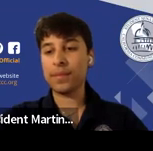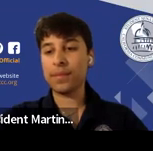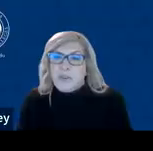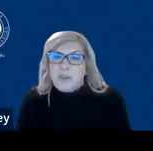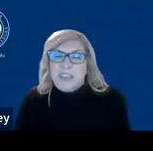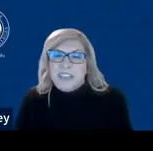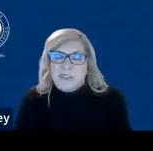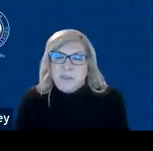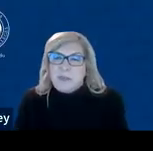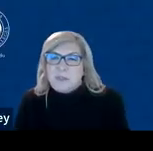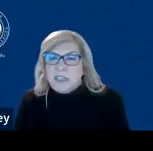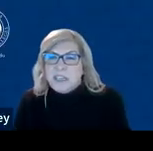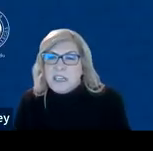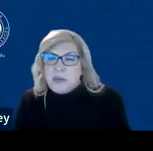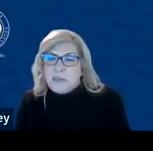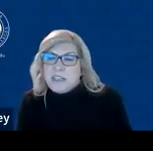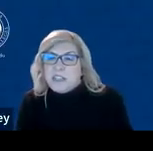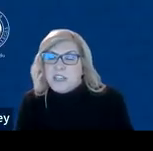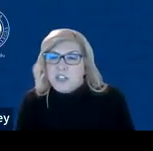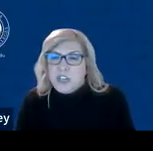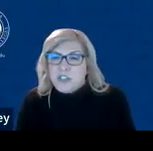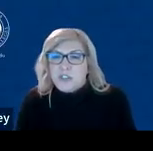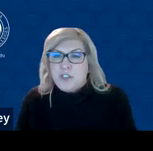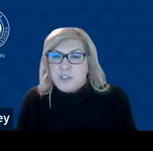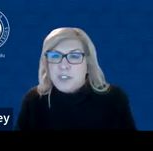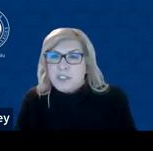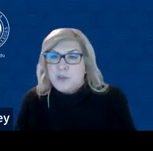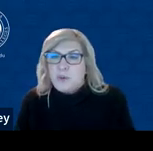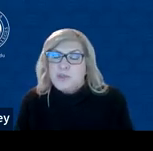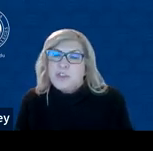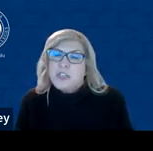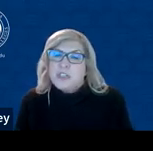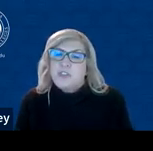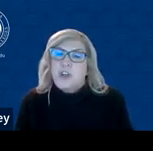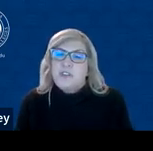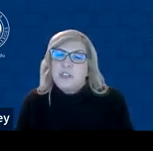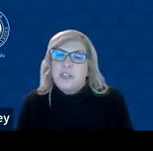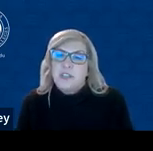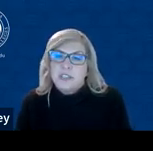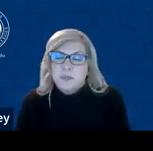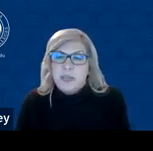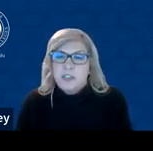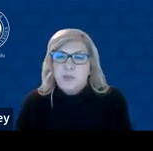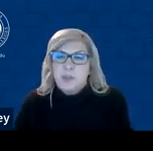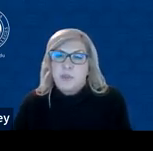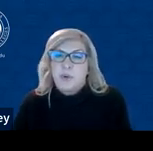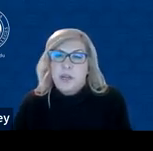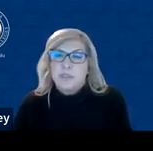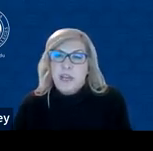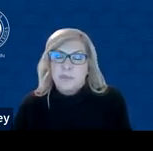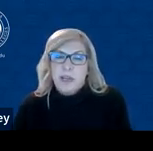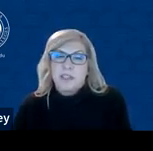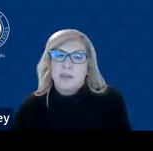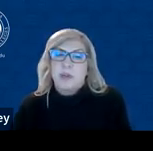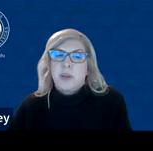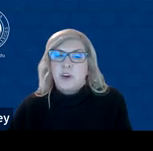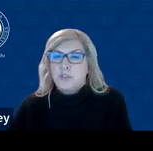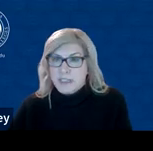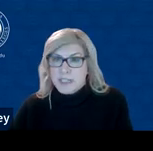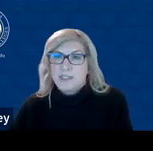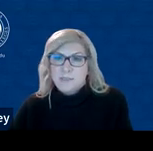Sure, my name is Mia Keeley. I'm a dean and educational services and support for the Chancellor's office and DSPS is one of the programs that my team oversees.